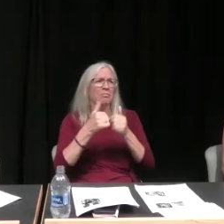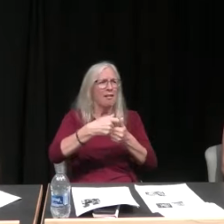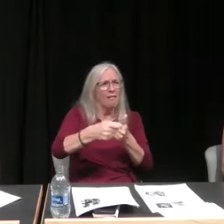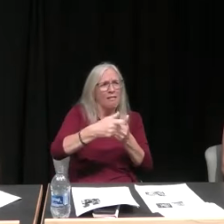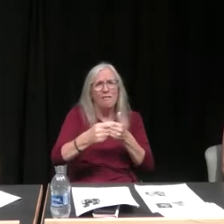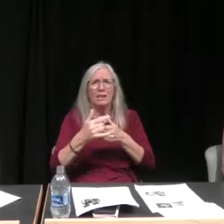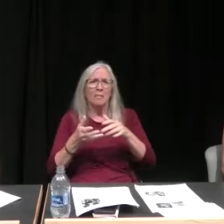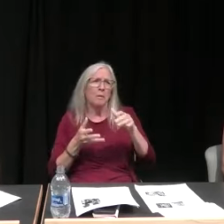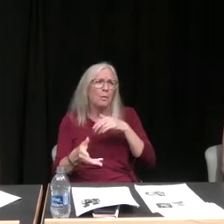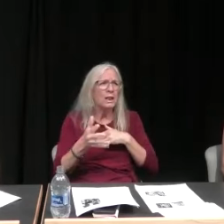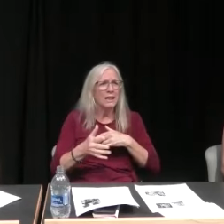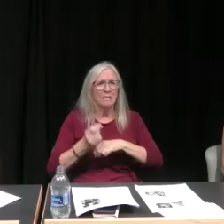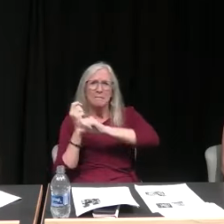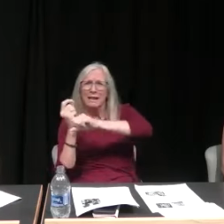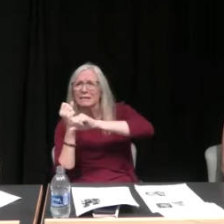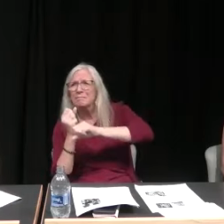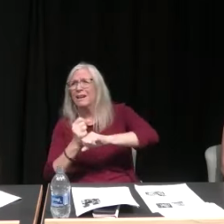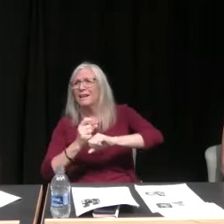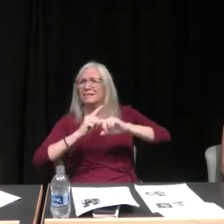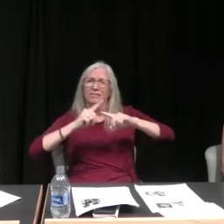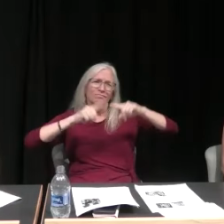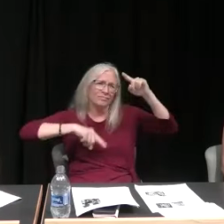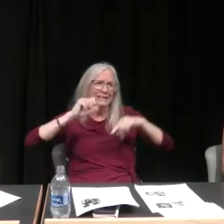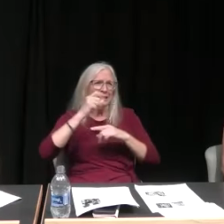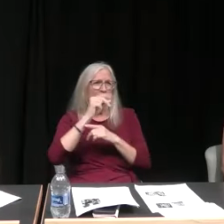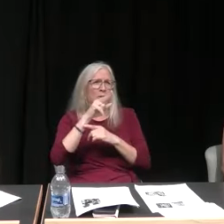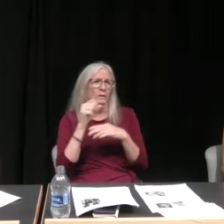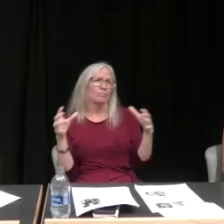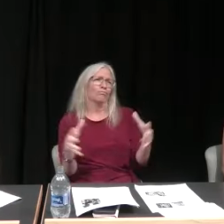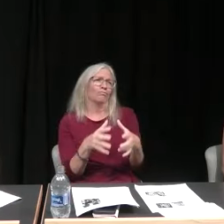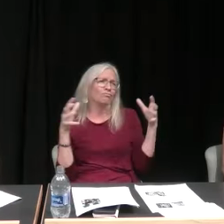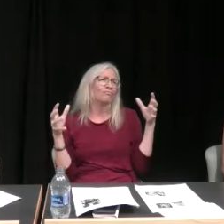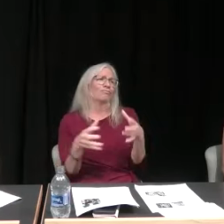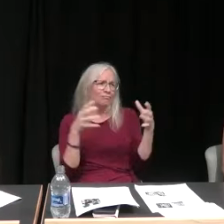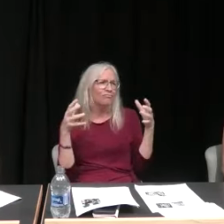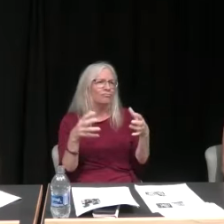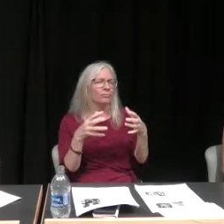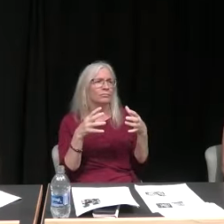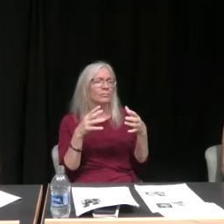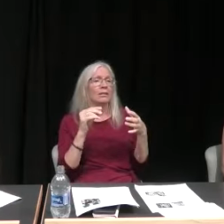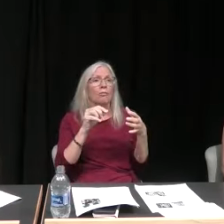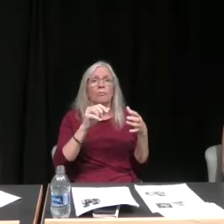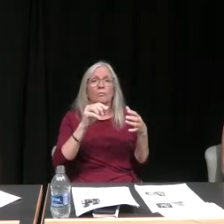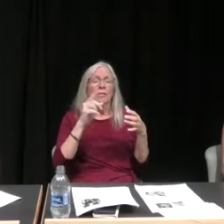deaf person in your area well when you can gather with other deaf people whether it's